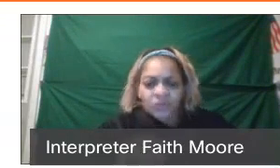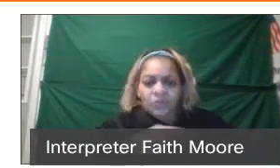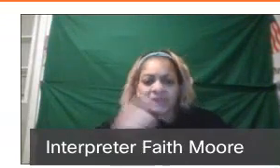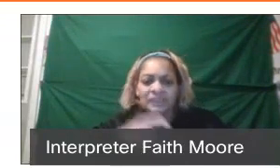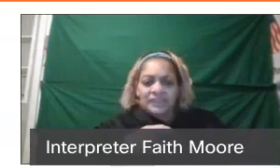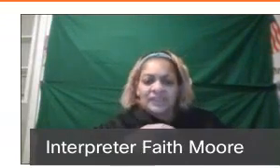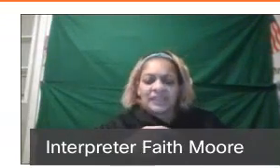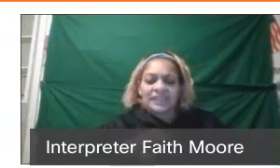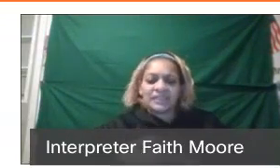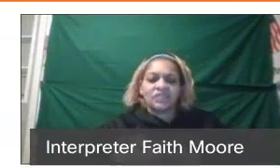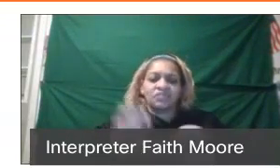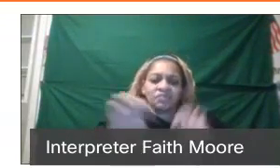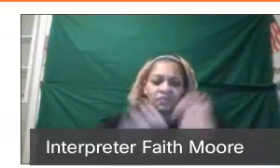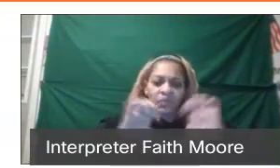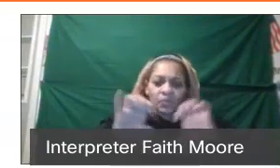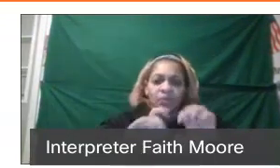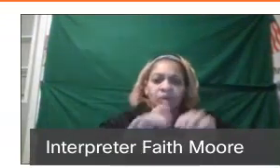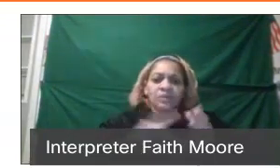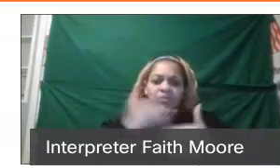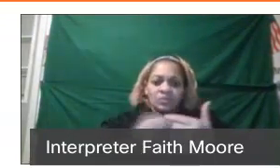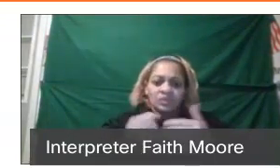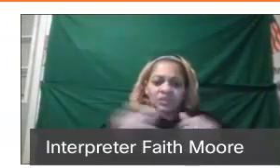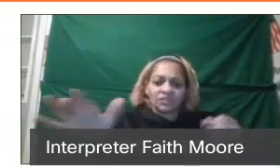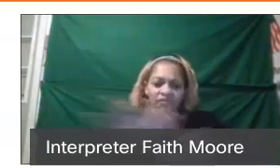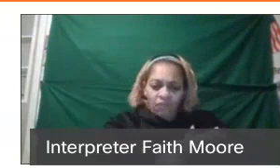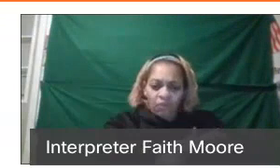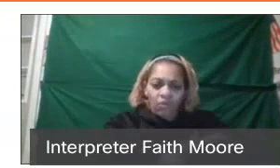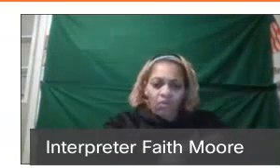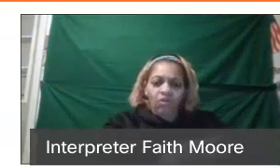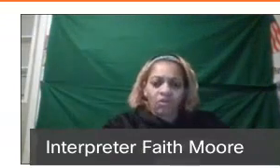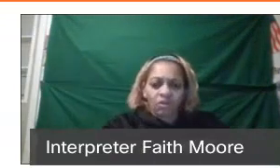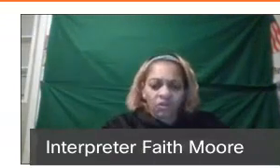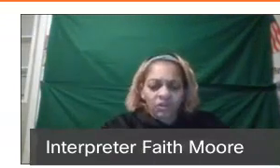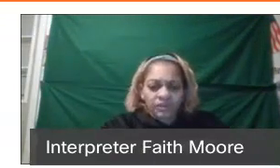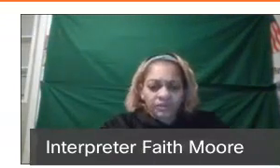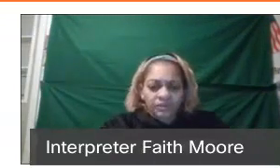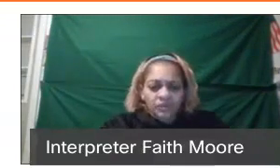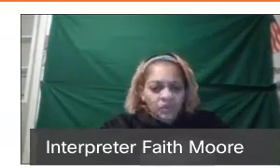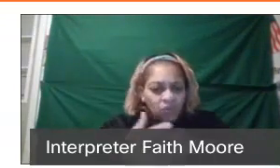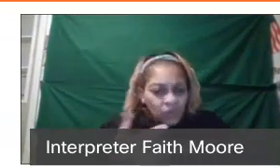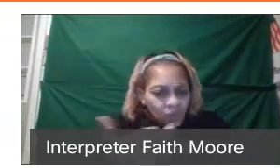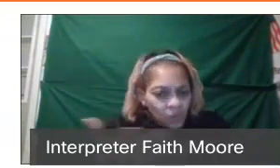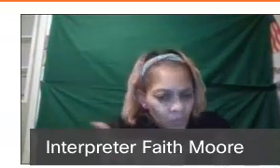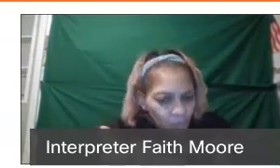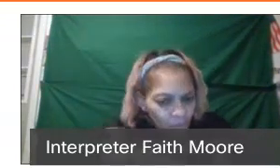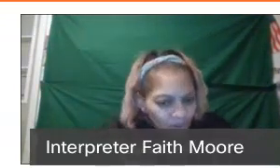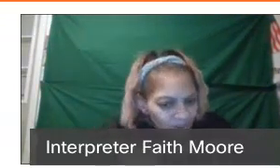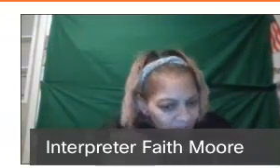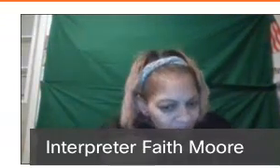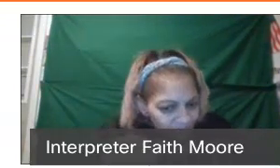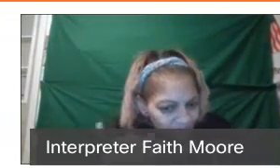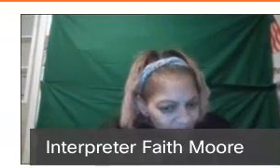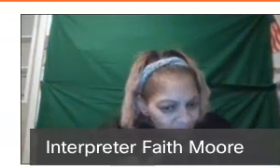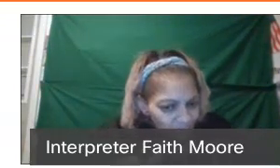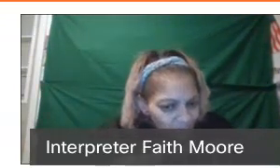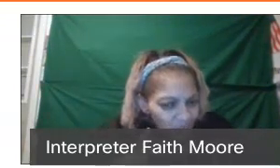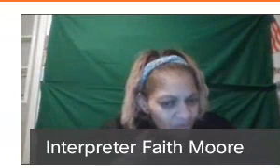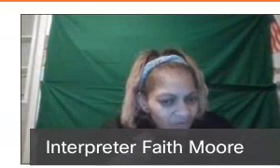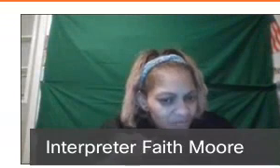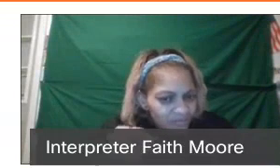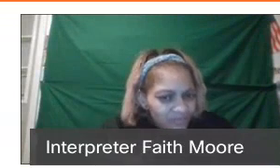Why are the segment that expected bikes to or the sidebar to continue? Rather than sharing.